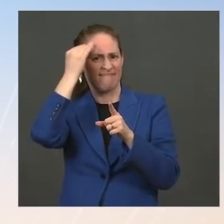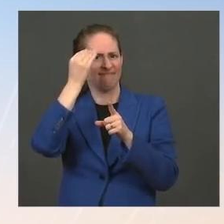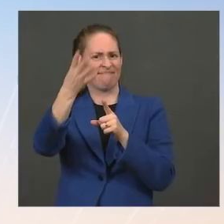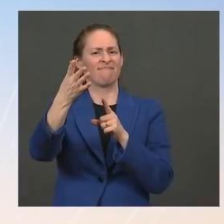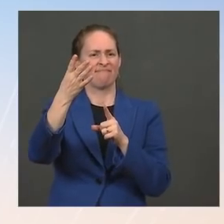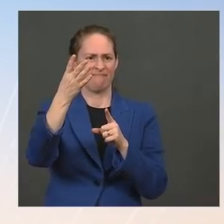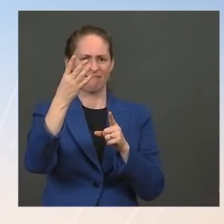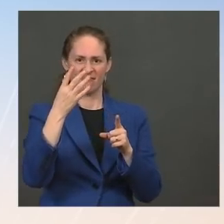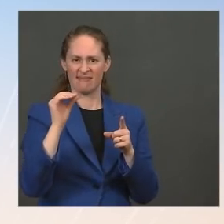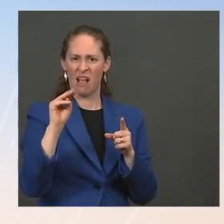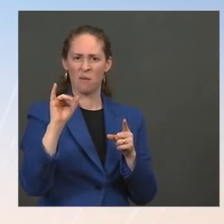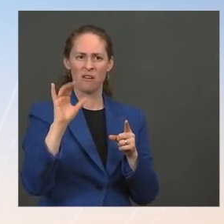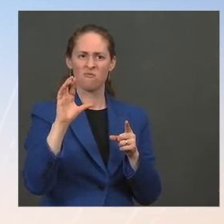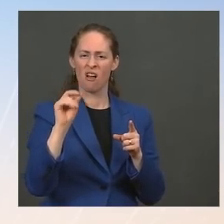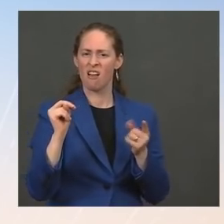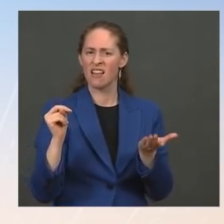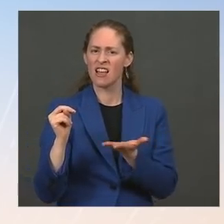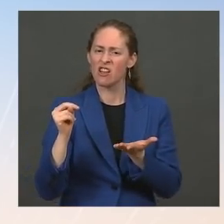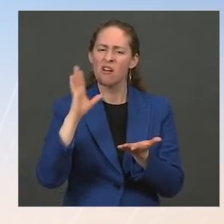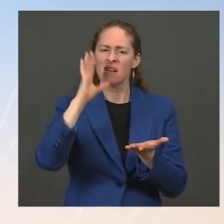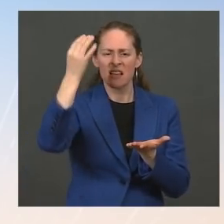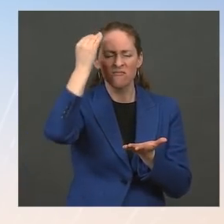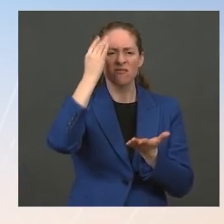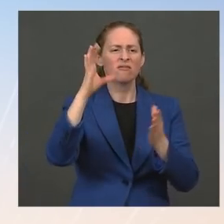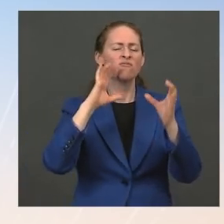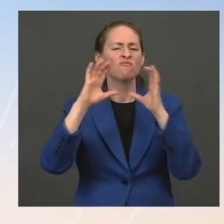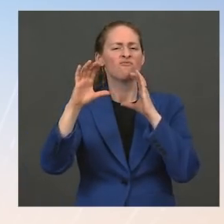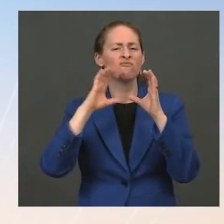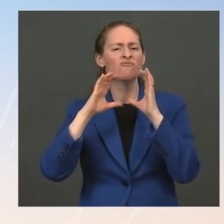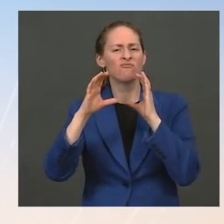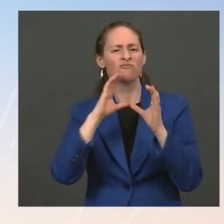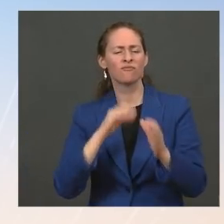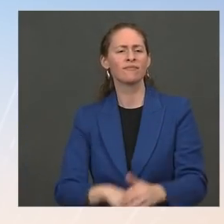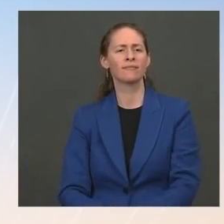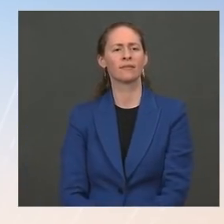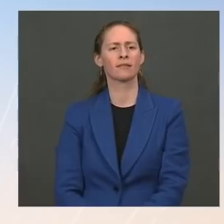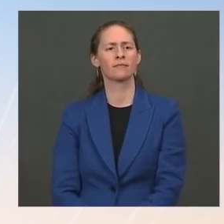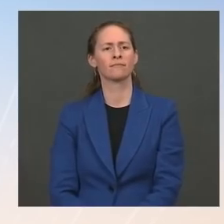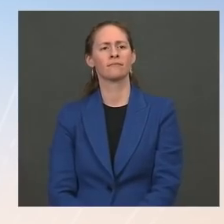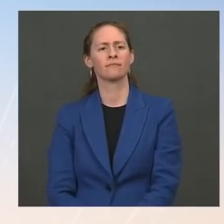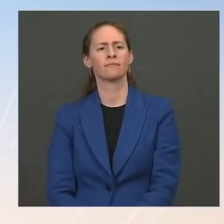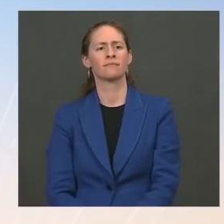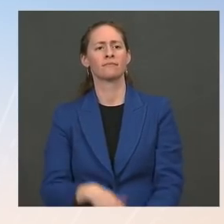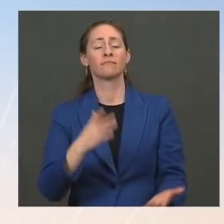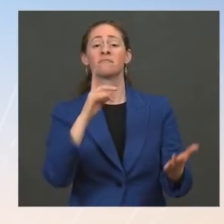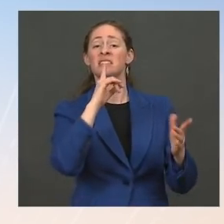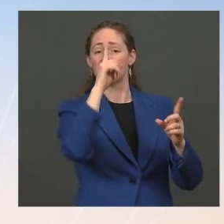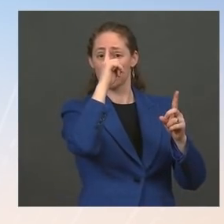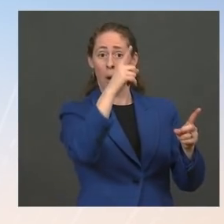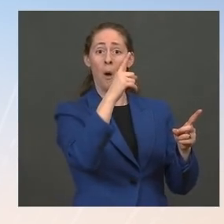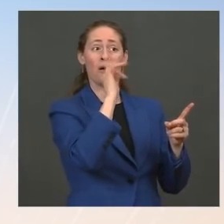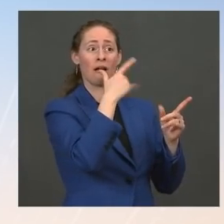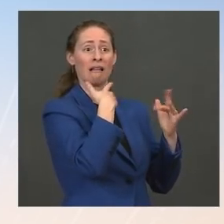we don't -- we're not conveying that they could prevent. The Press: And does this change the tempo of how often the President will be briefed, related to COVID?